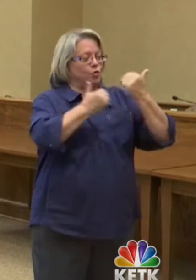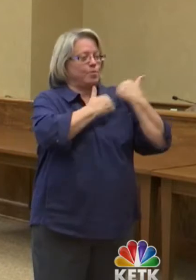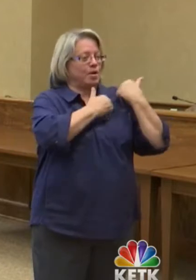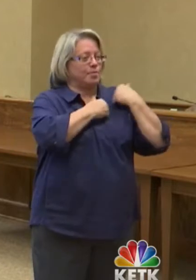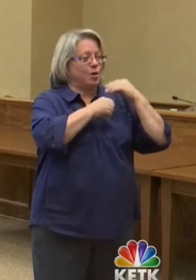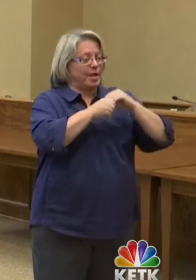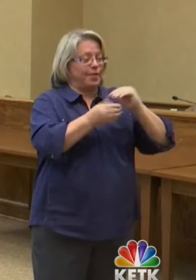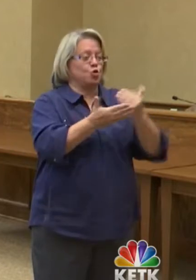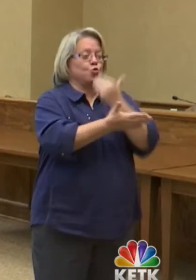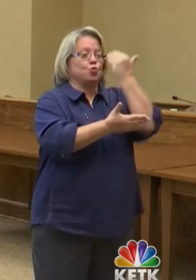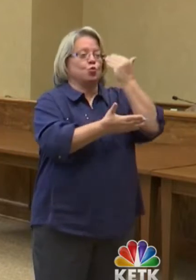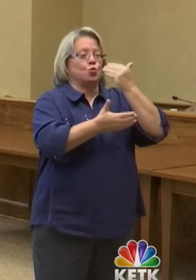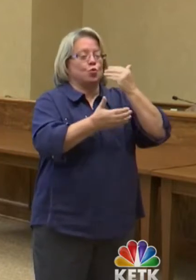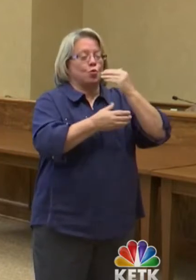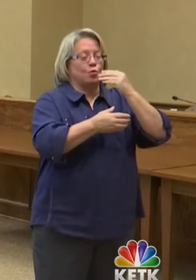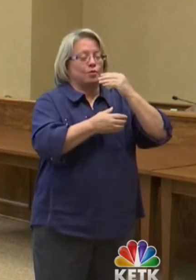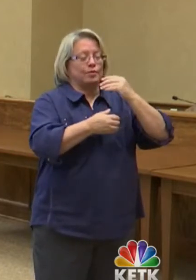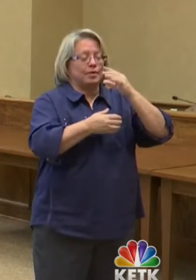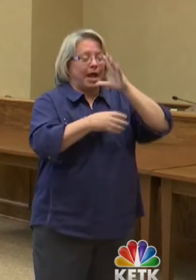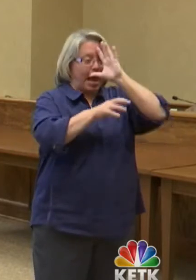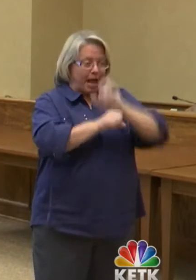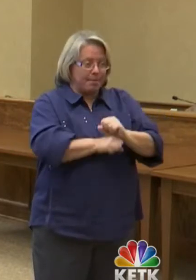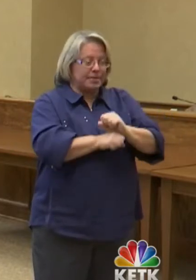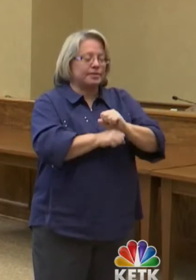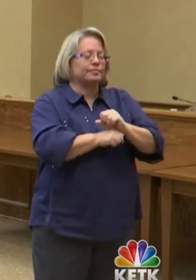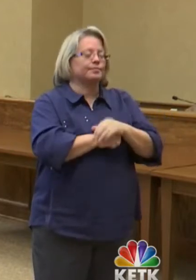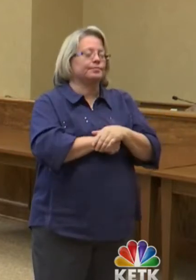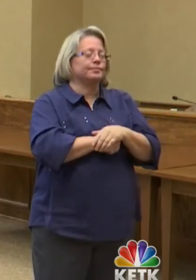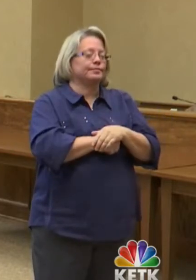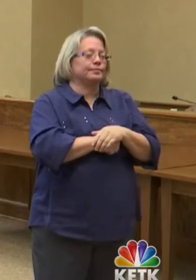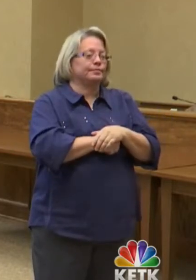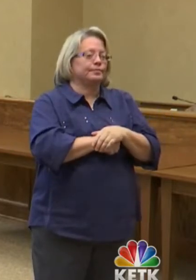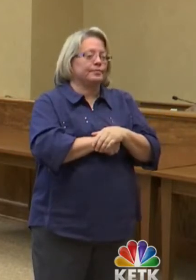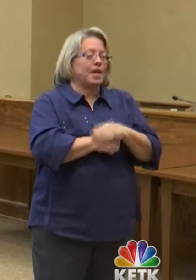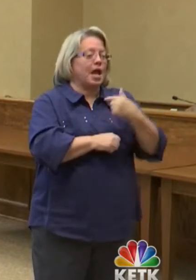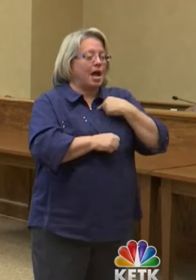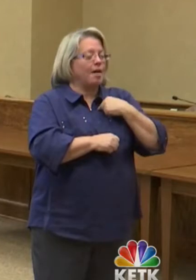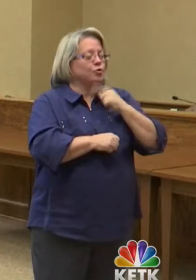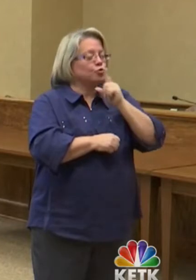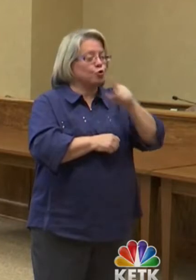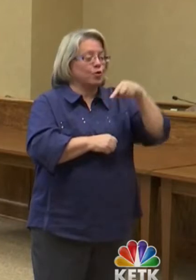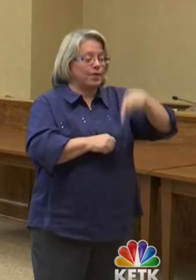REMEMBER WITH FREEDOM COMES RESPONSIBILITY. MY BELIEF IS THAT THE CITIZENS IN SMITH COUNTY BE THE EXAMPLE ACROSS THE STATE AS TO HOW TO WORK, PLAY, AND LIVE